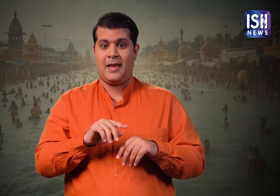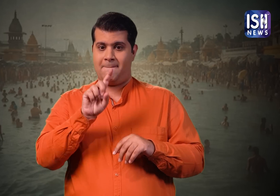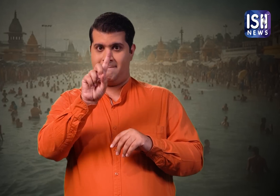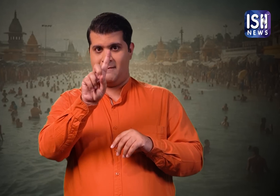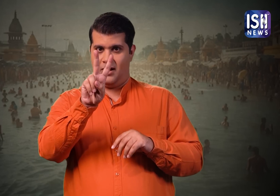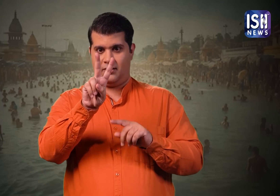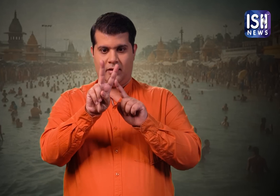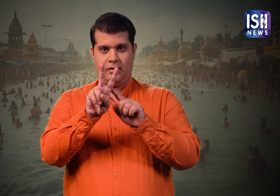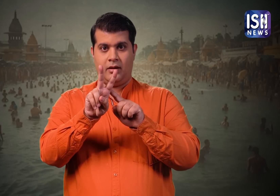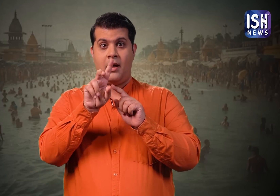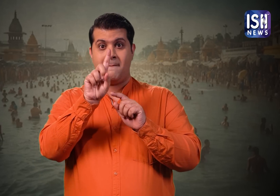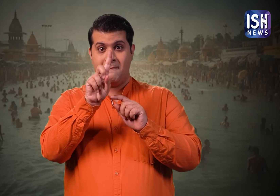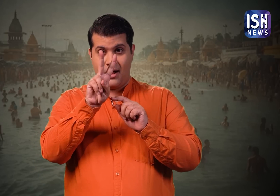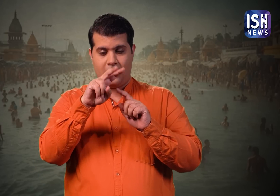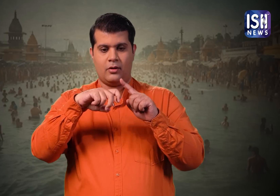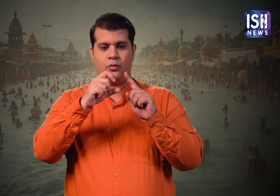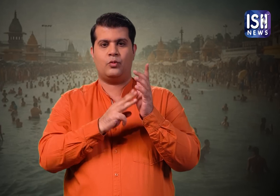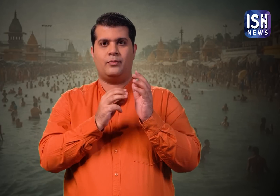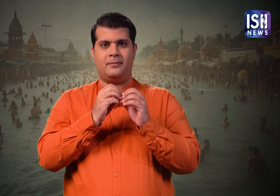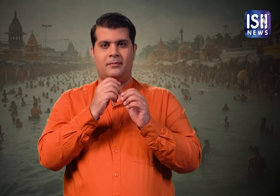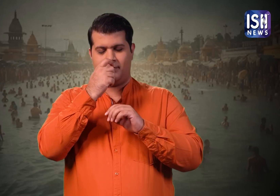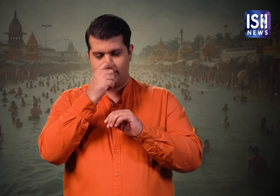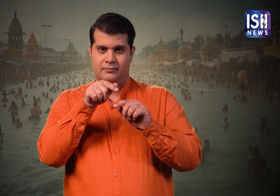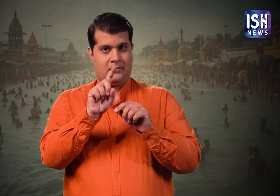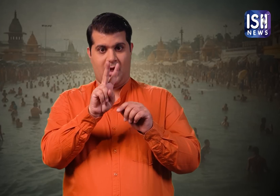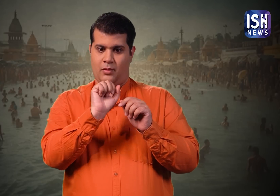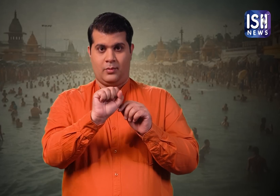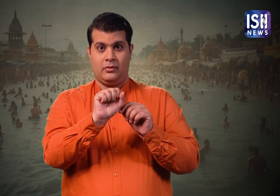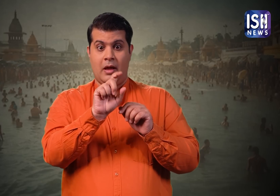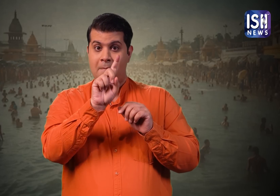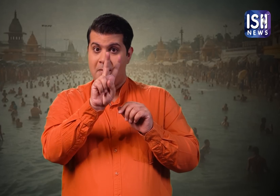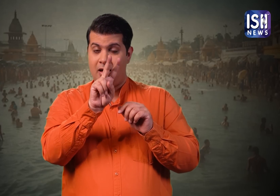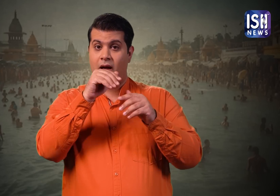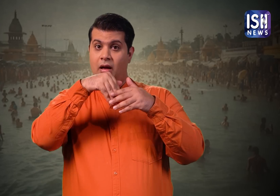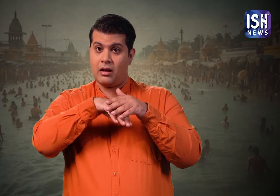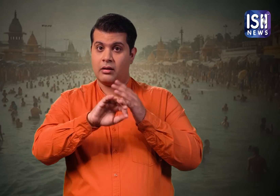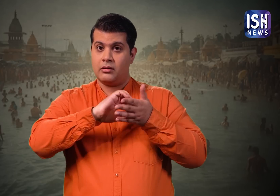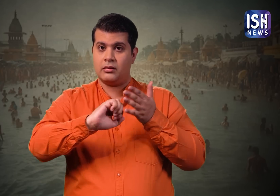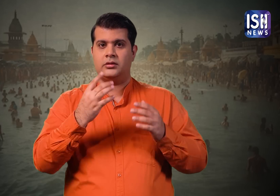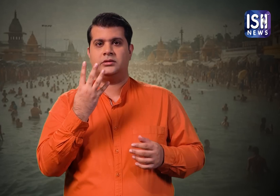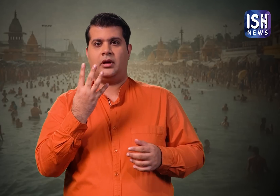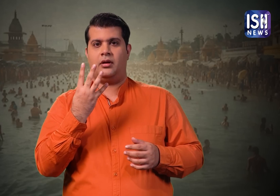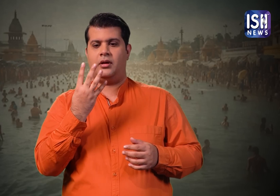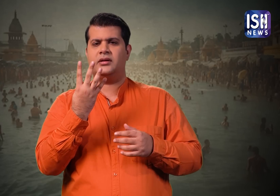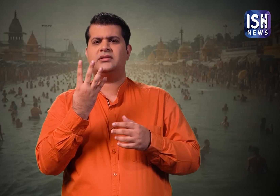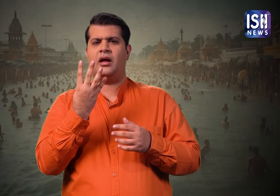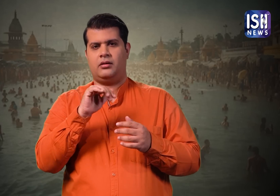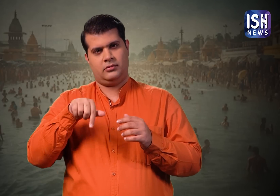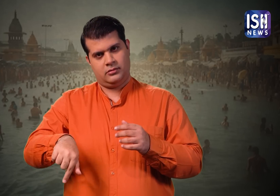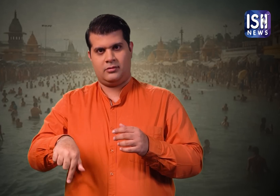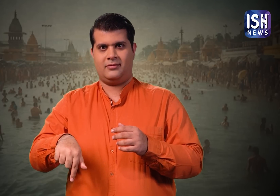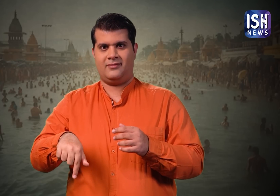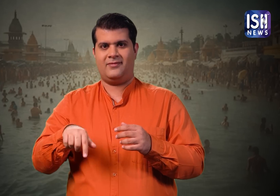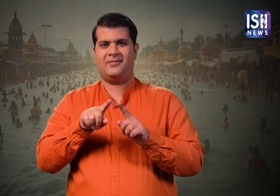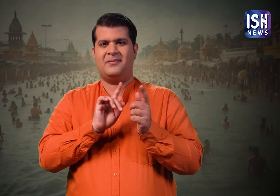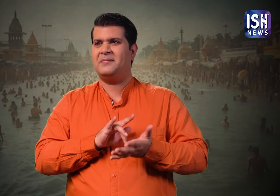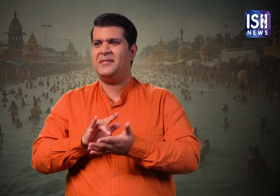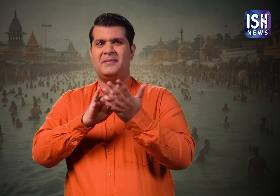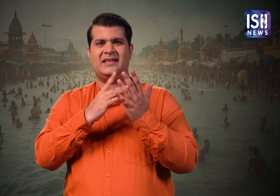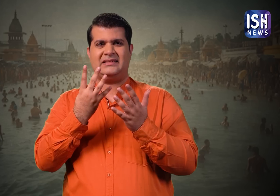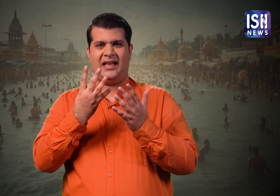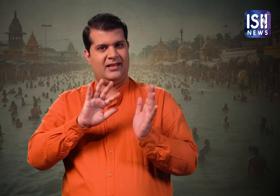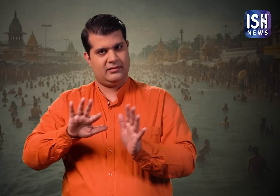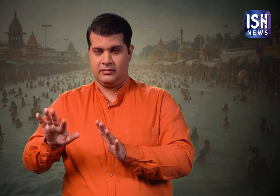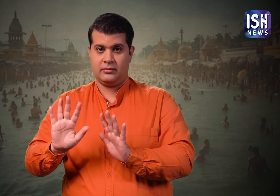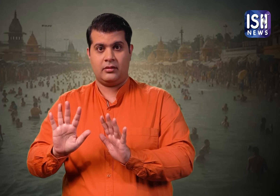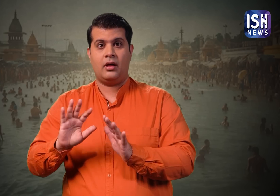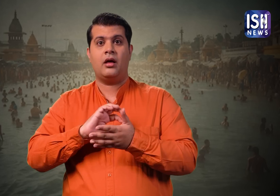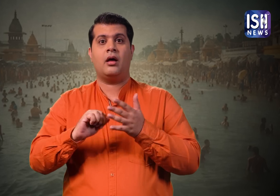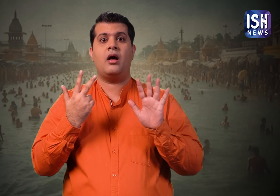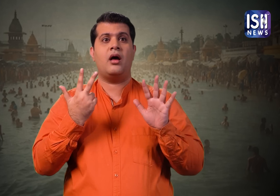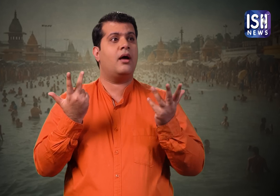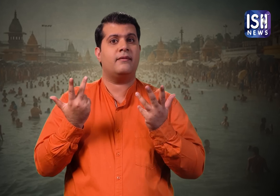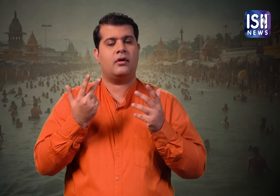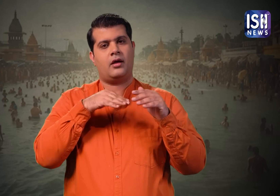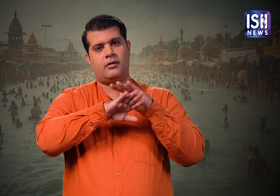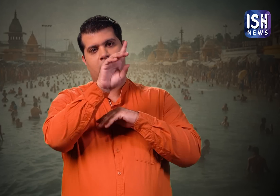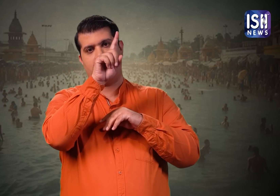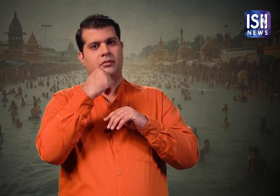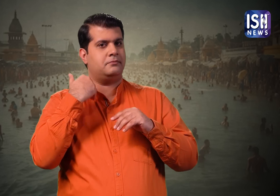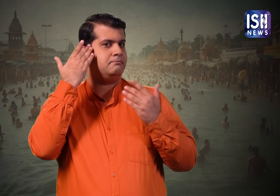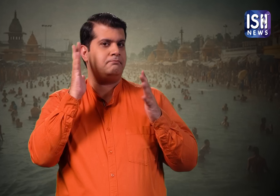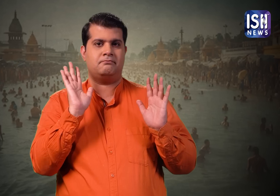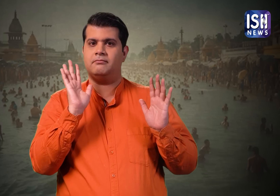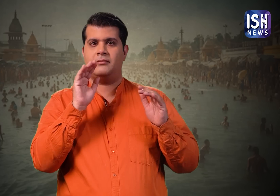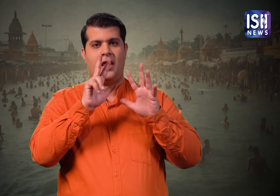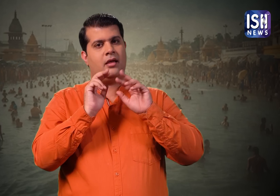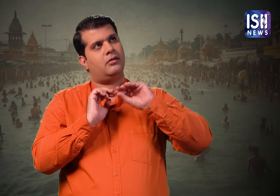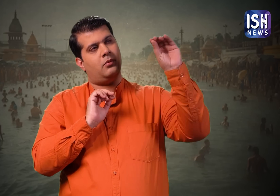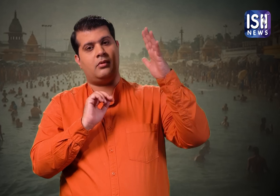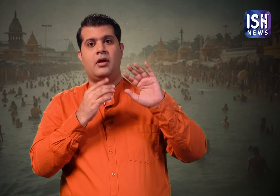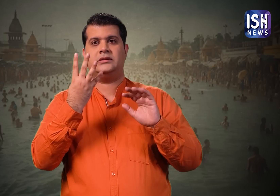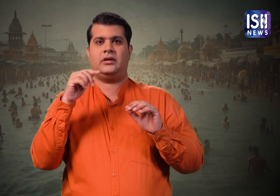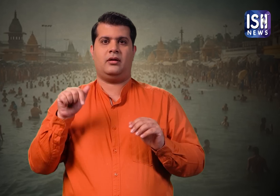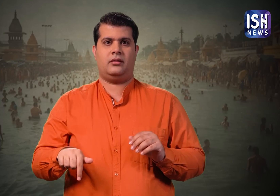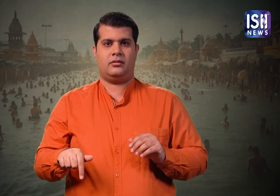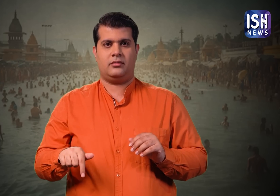It is said that there are 12 Kumbhs in total, 4 of which occur on Earth and 8 in heaven.